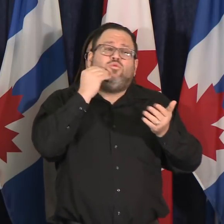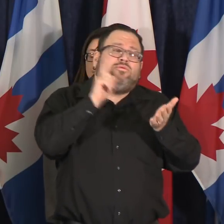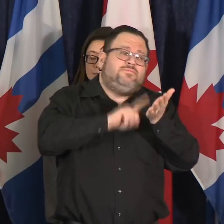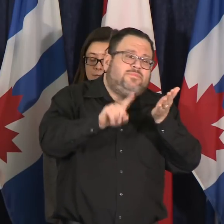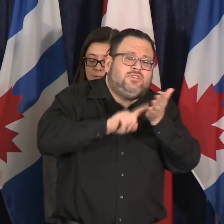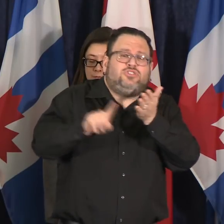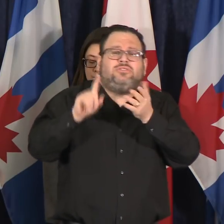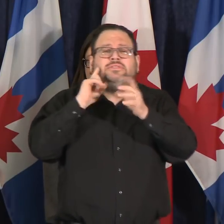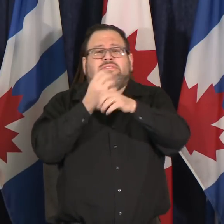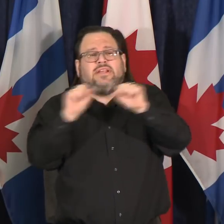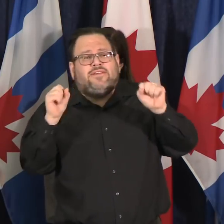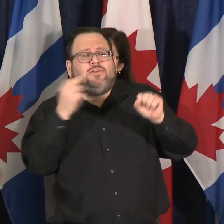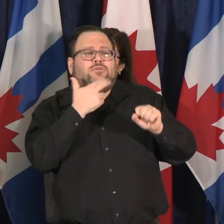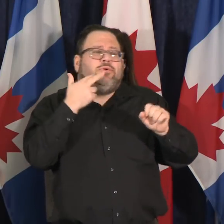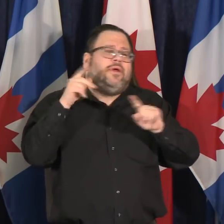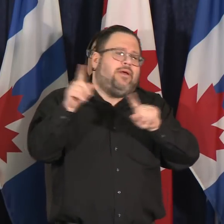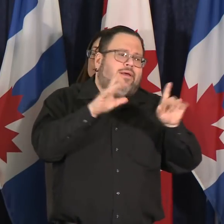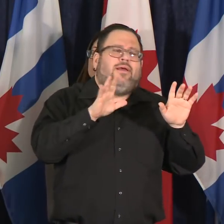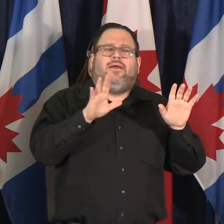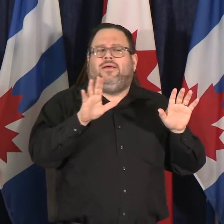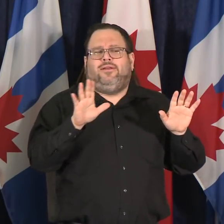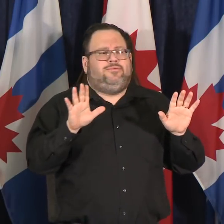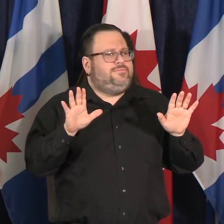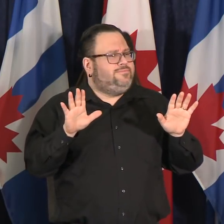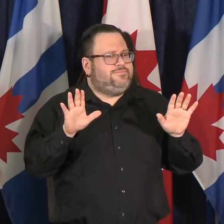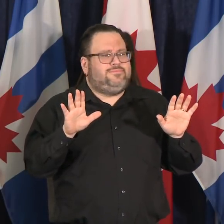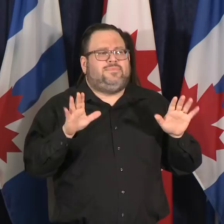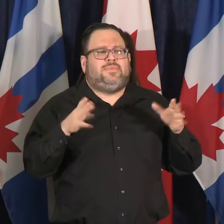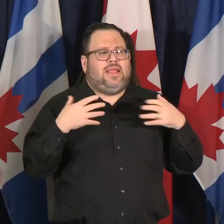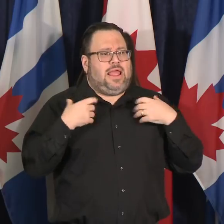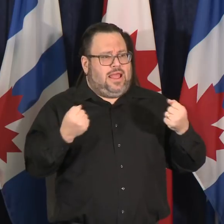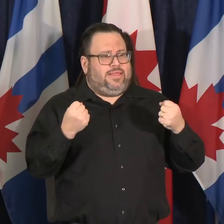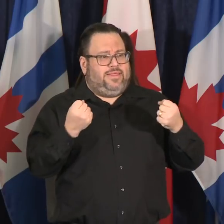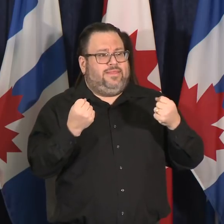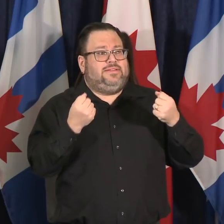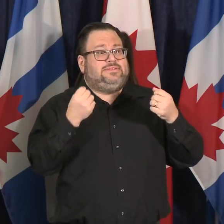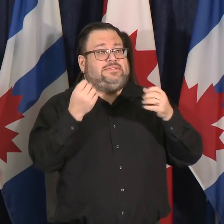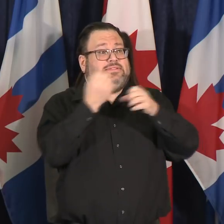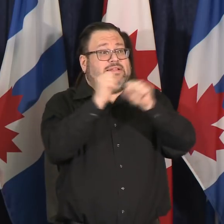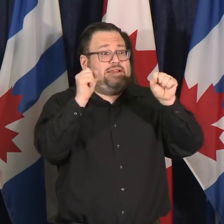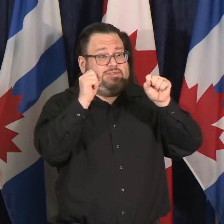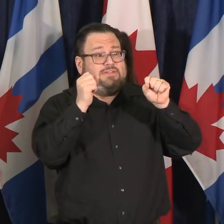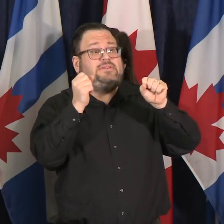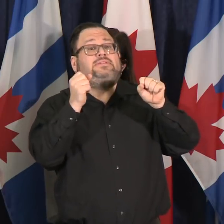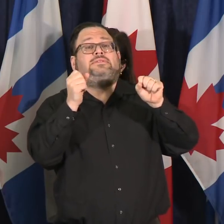to health and safety will continue and will be prioritized employment services